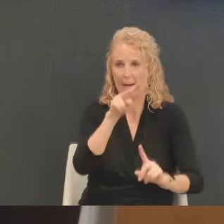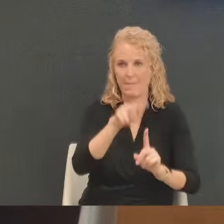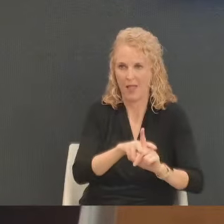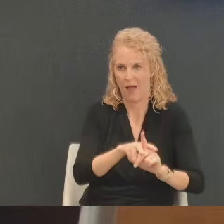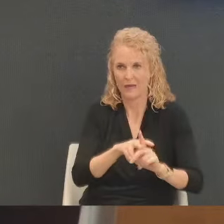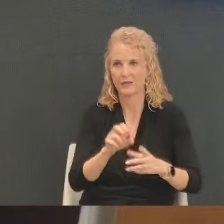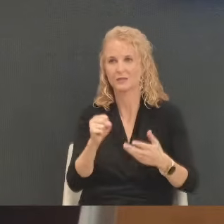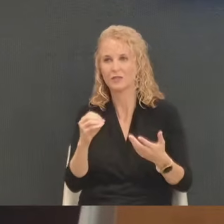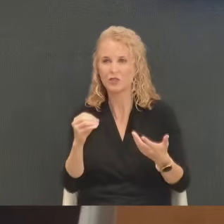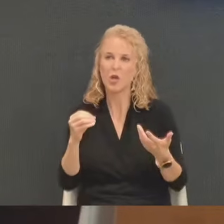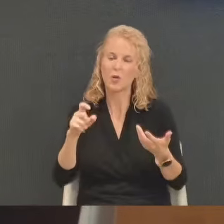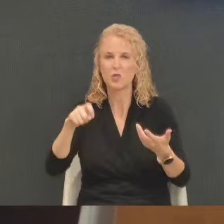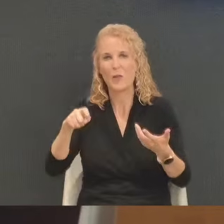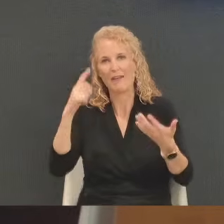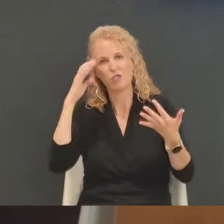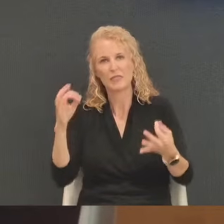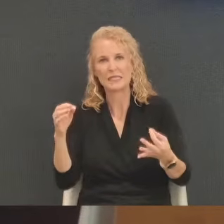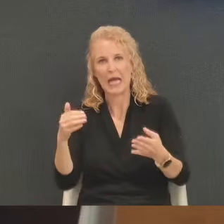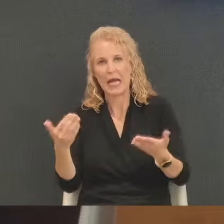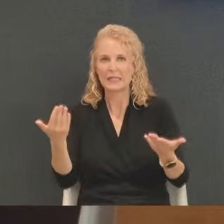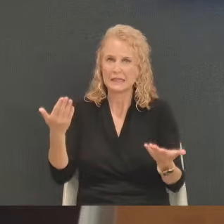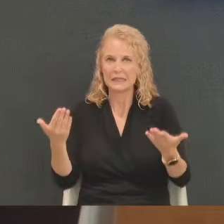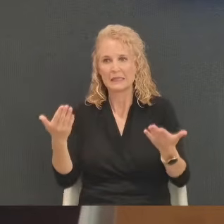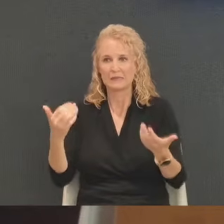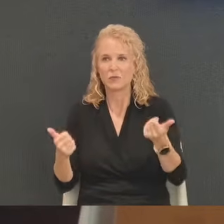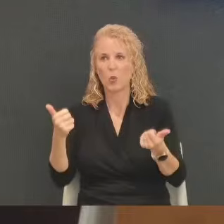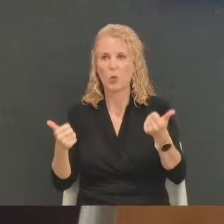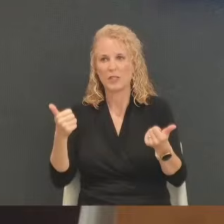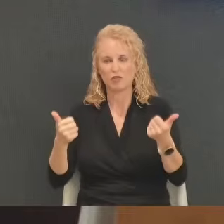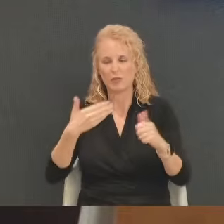some give and take on that. But in this particular case, I'll find out and get back to you. Okay.